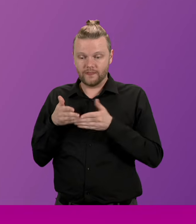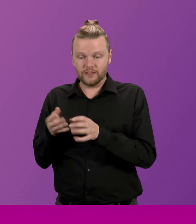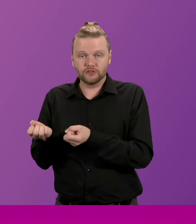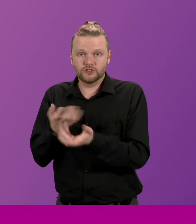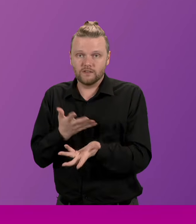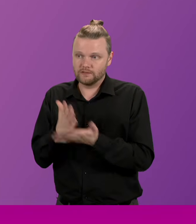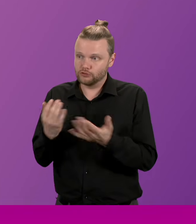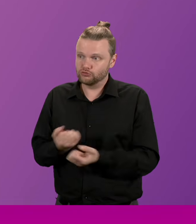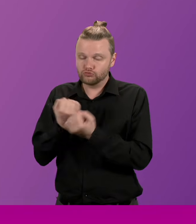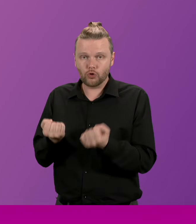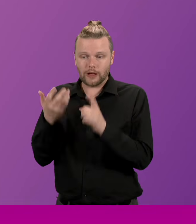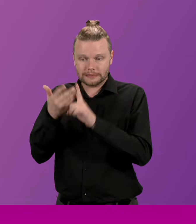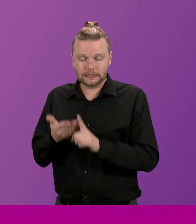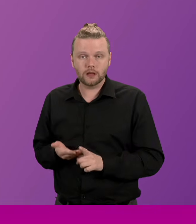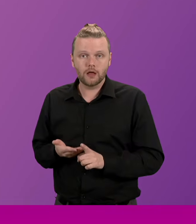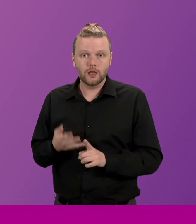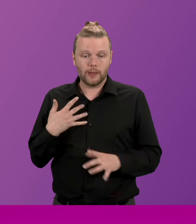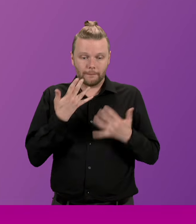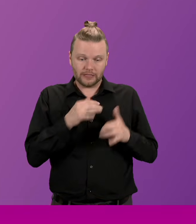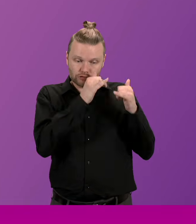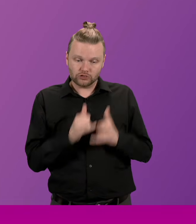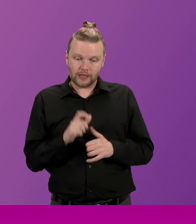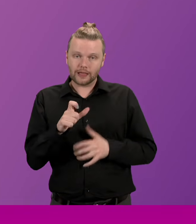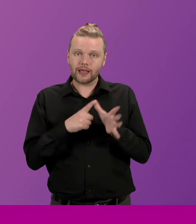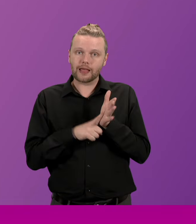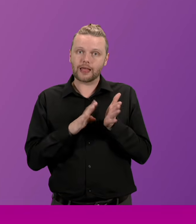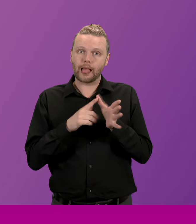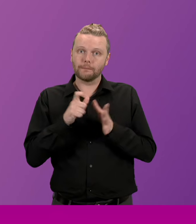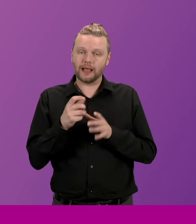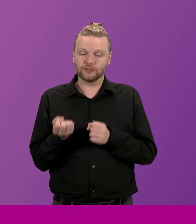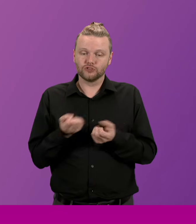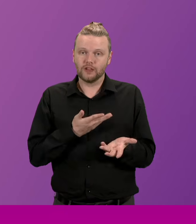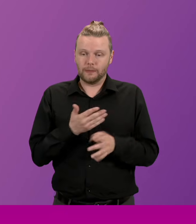very strong. Indeed, when I checked the CalMac Ferries service updates shortly before I came